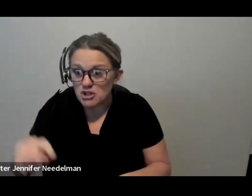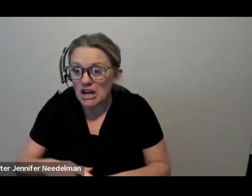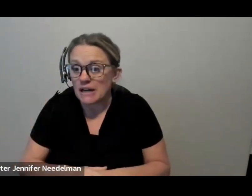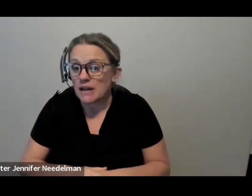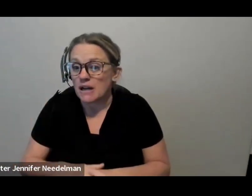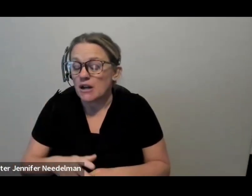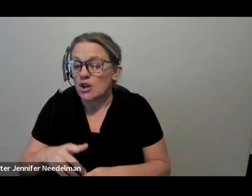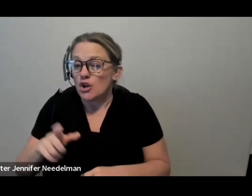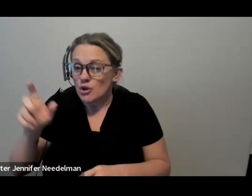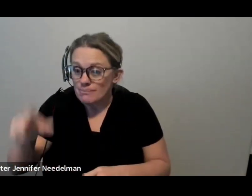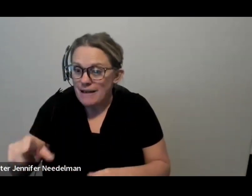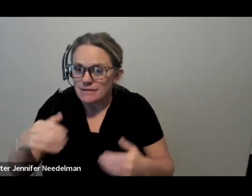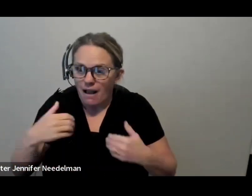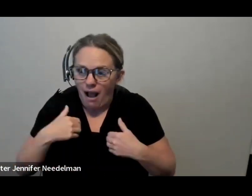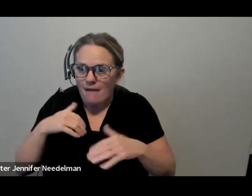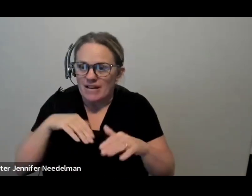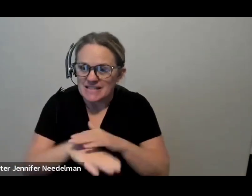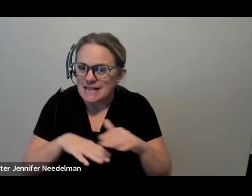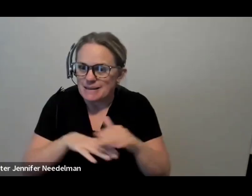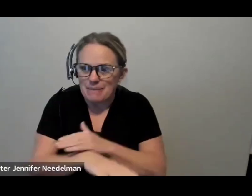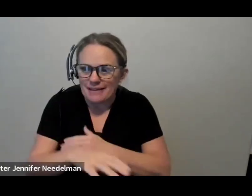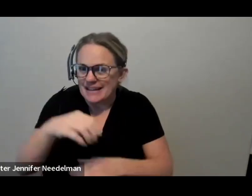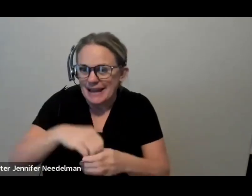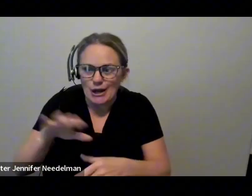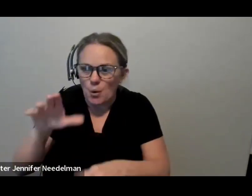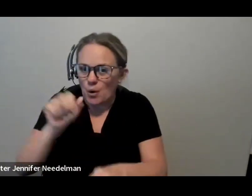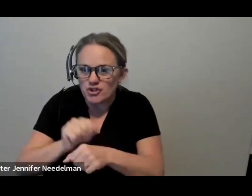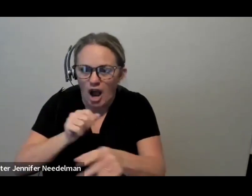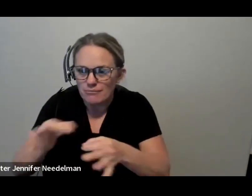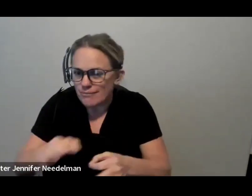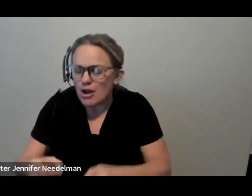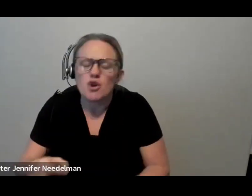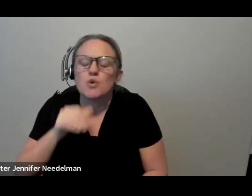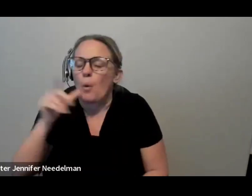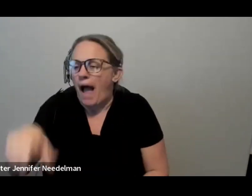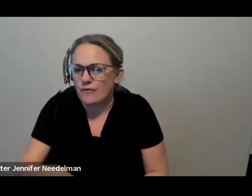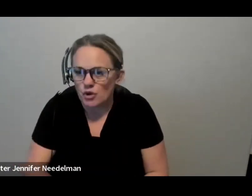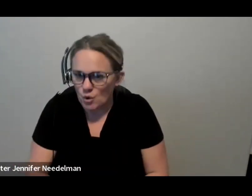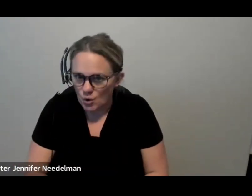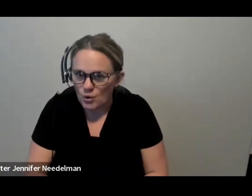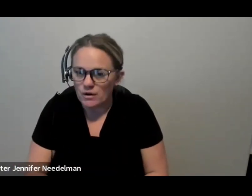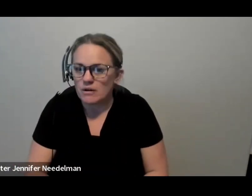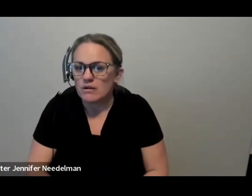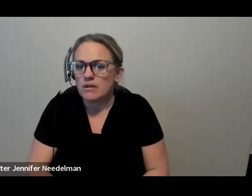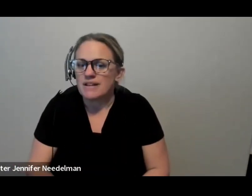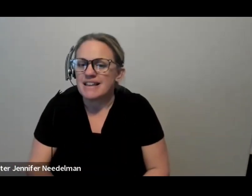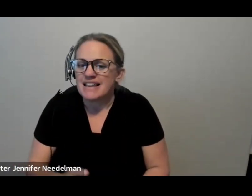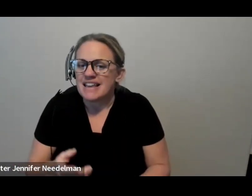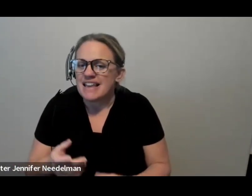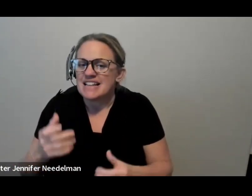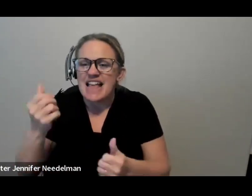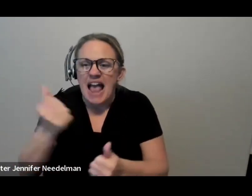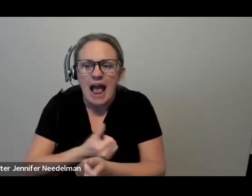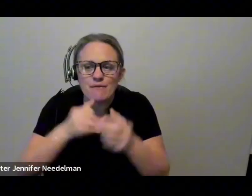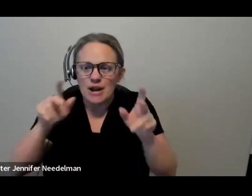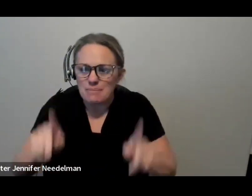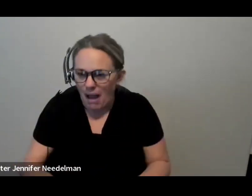to have accessibility in your job title, absolutely not. You know, plus one to what Tiara said, you, it's everyone's responsibility.